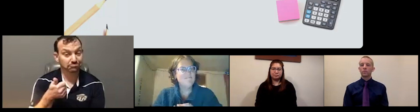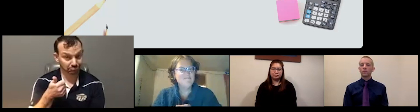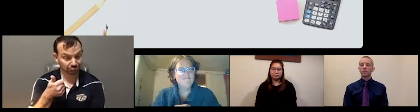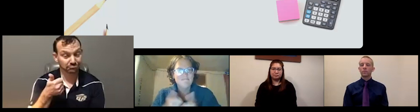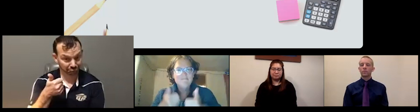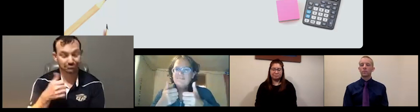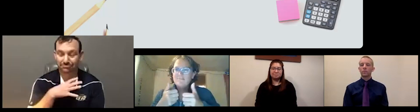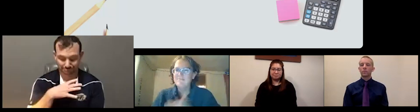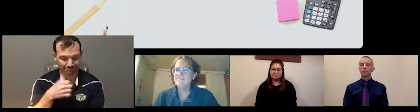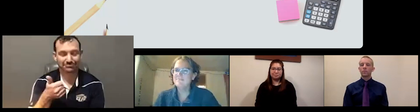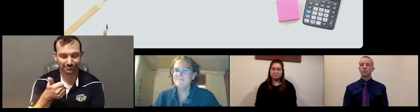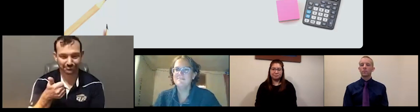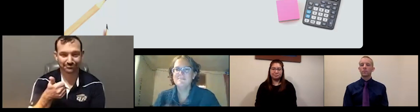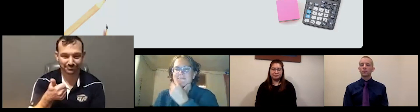Good answer.